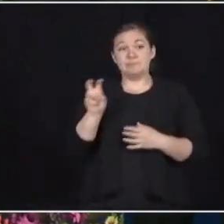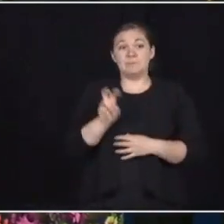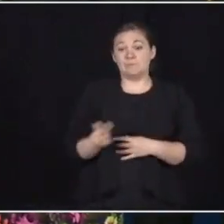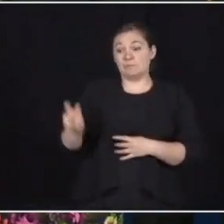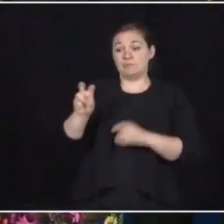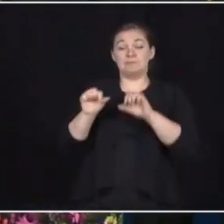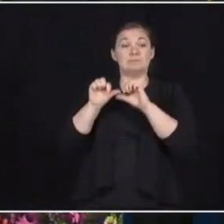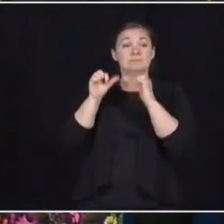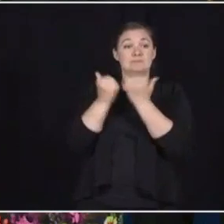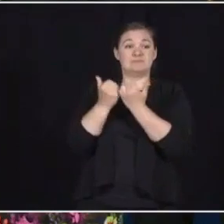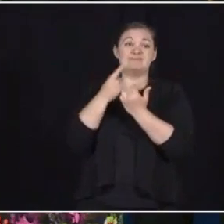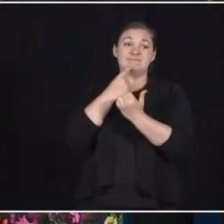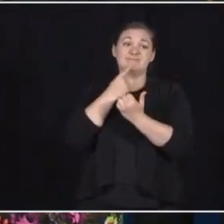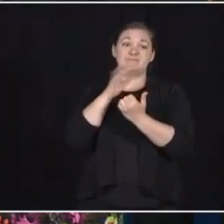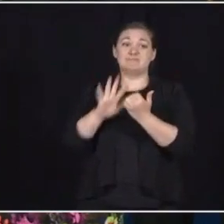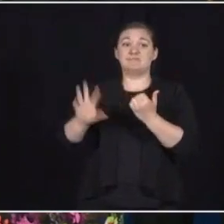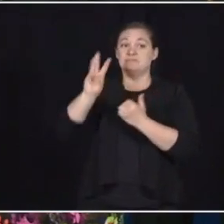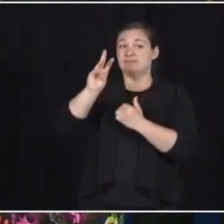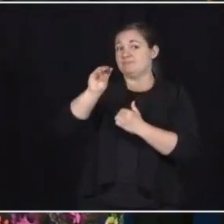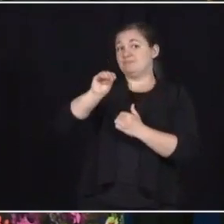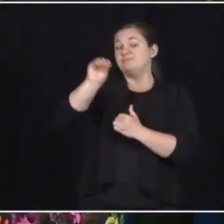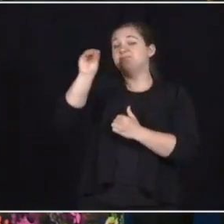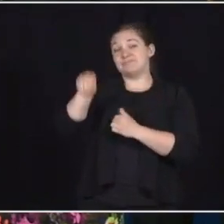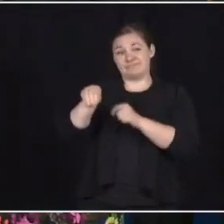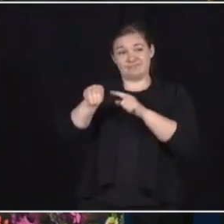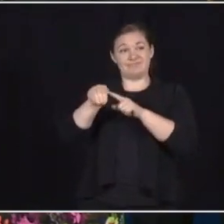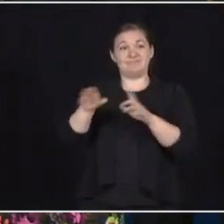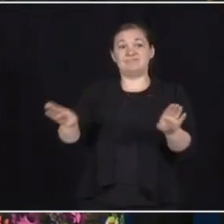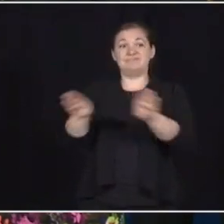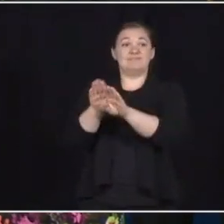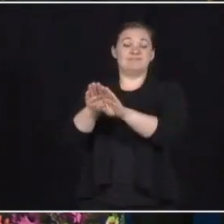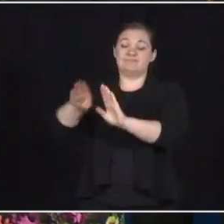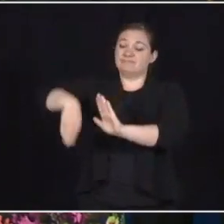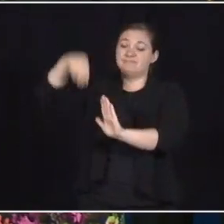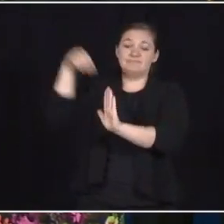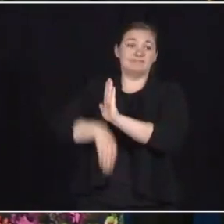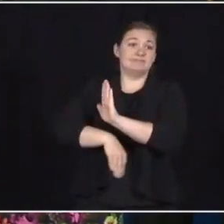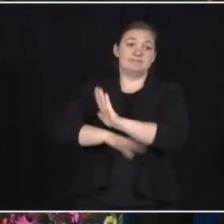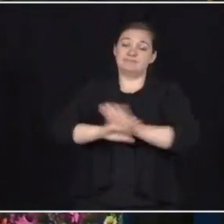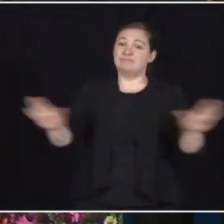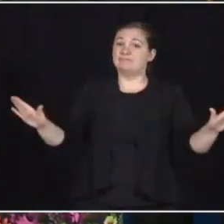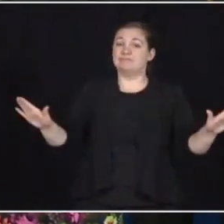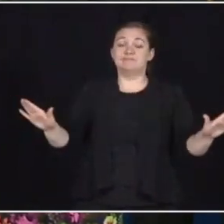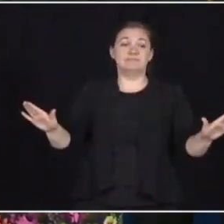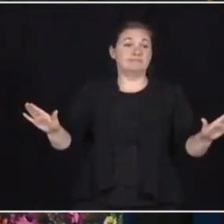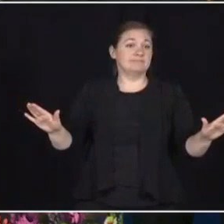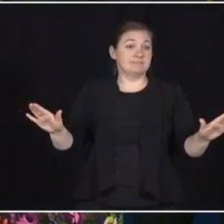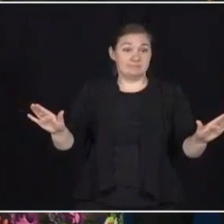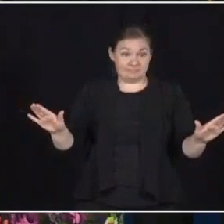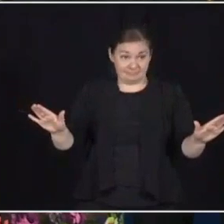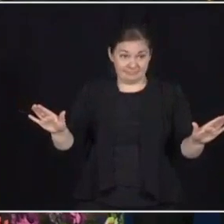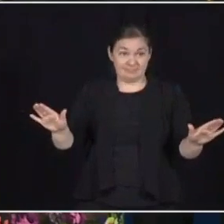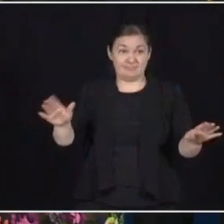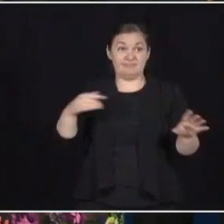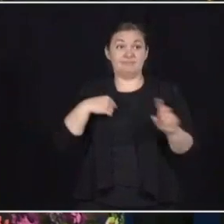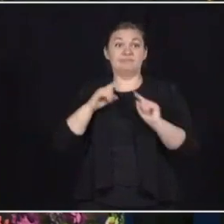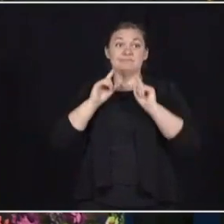any estimate of what percentage of them are not going to make it come back? Well, right now I think if you talk to the